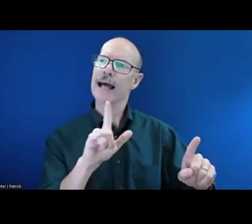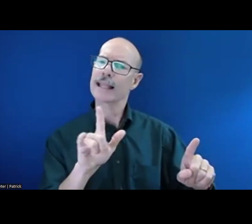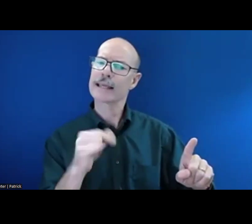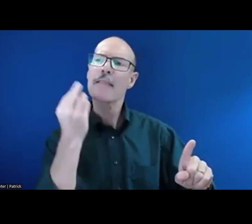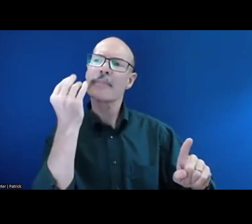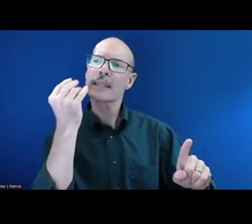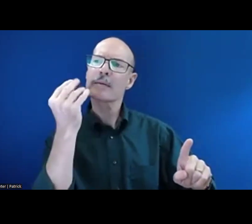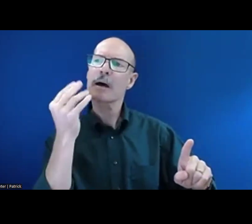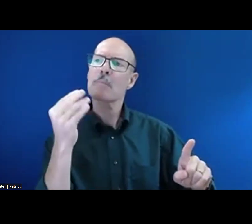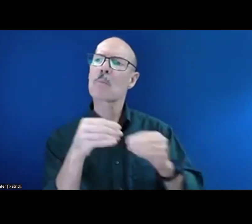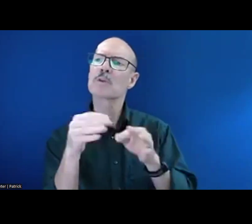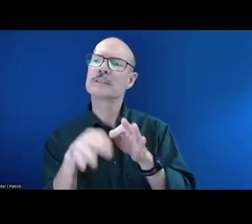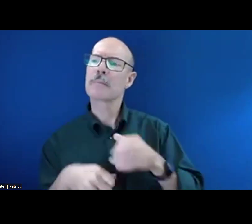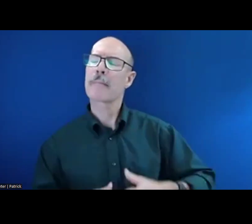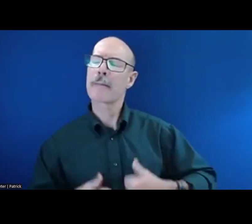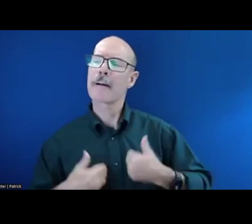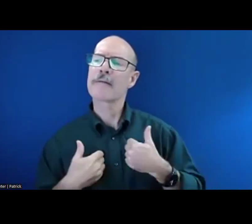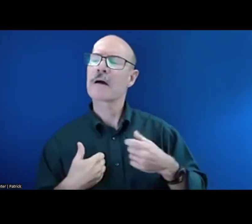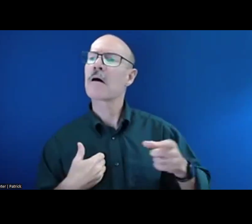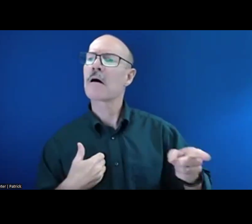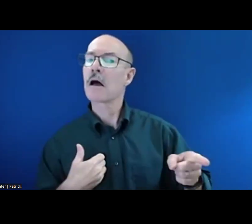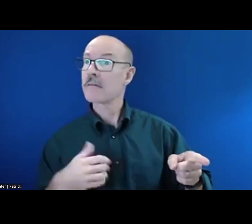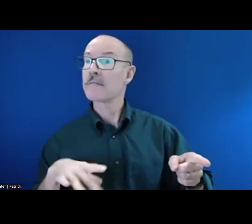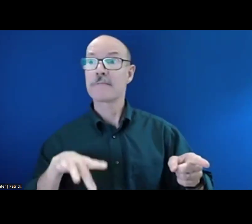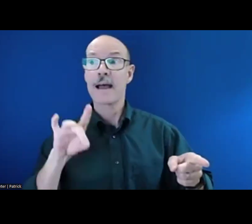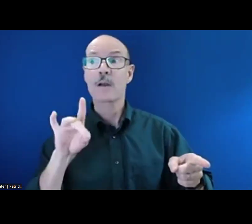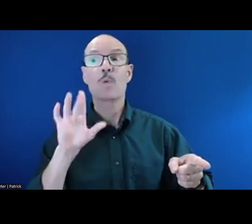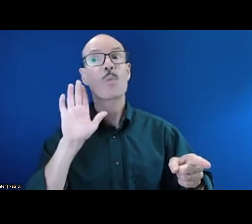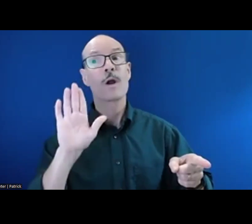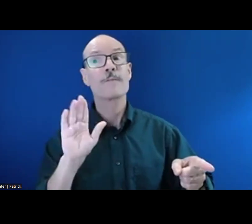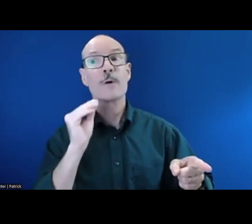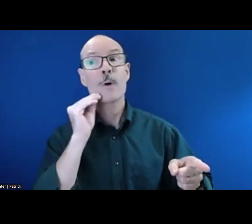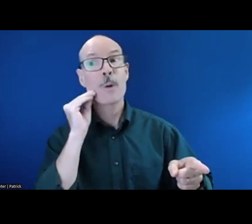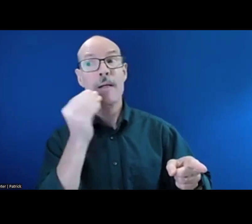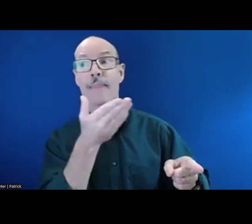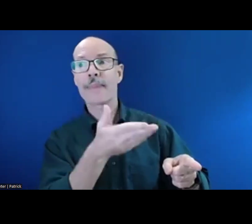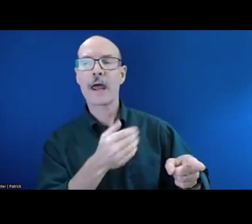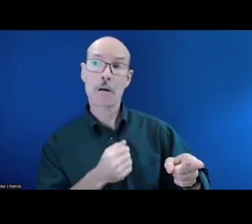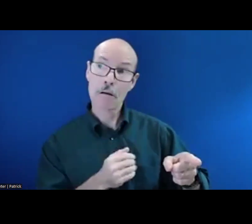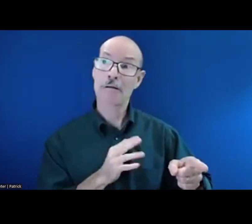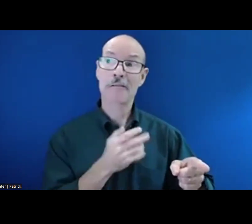And they found this wonderful place. And then you can sort of wiggle your way into, well, what about you, mom and dad?